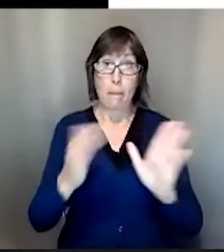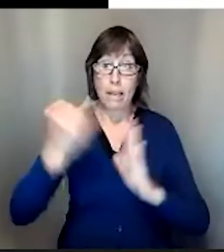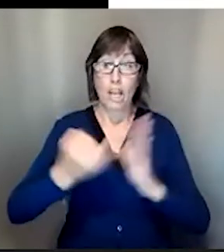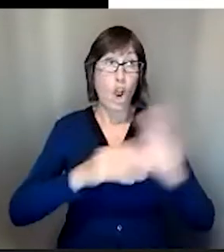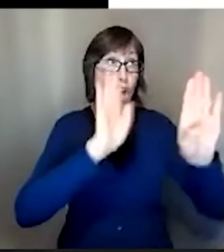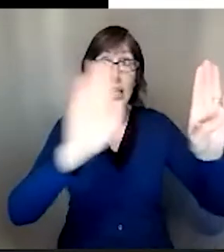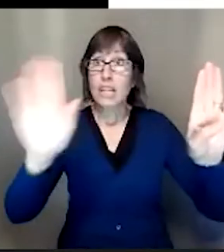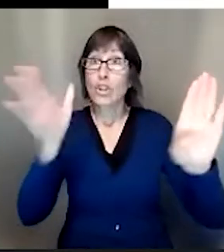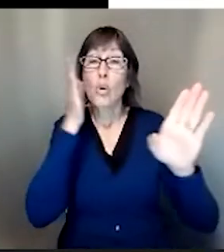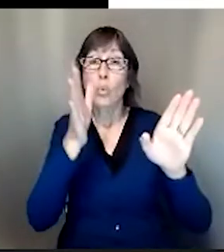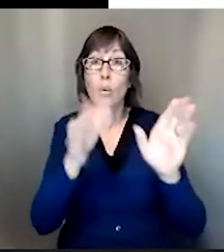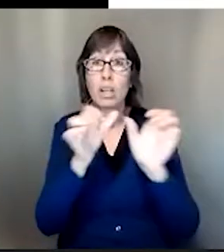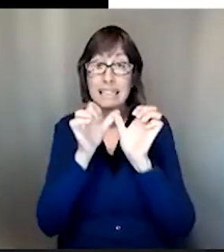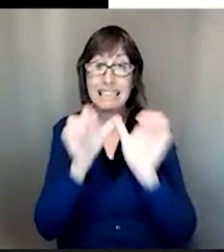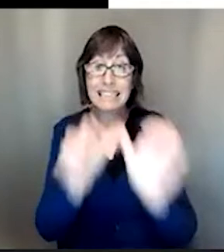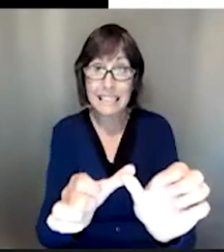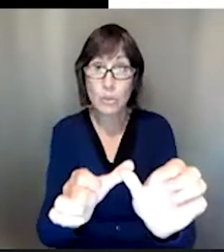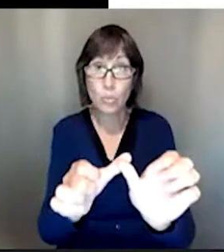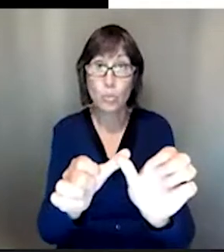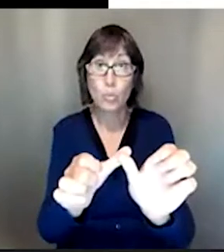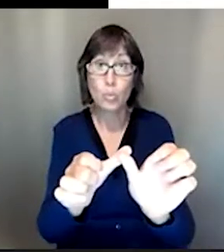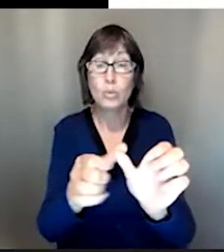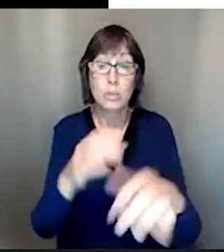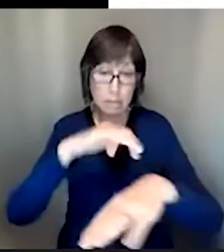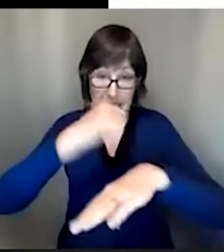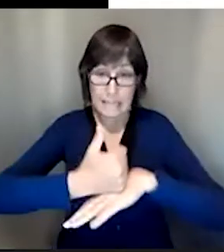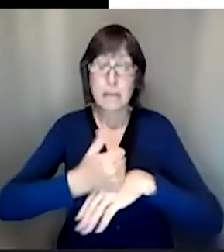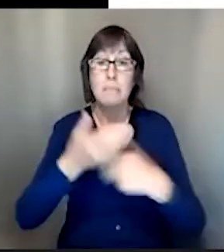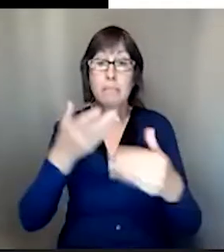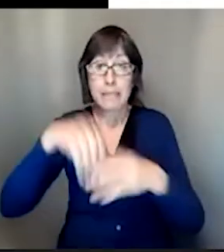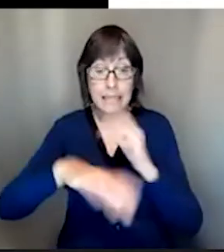while CADA will contribute to it. The City will also continue with the conservation and